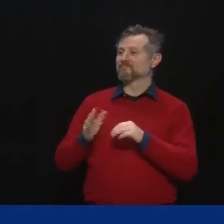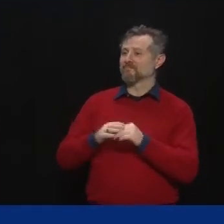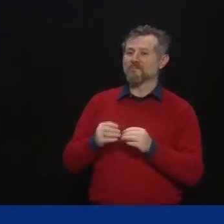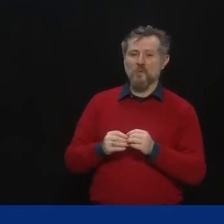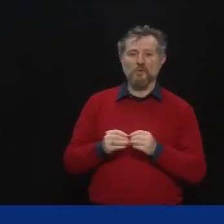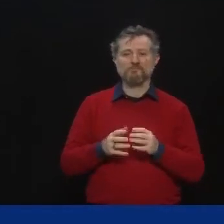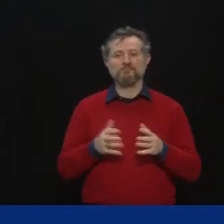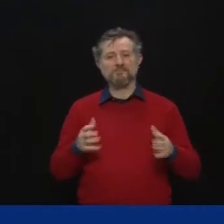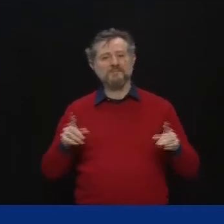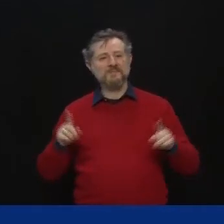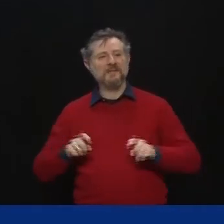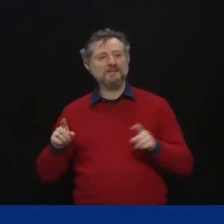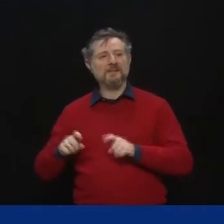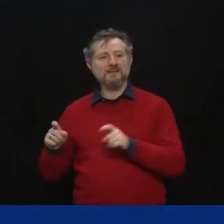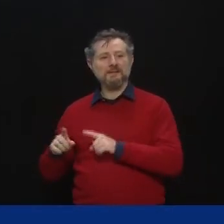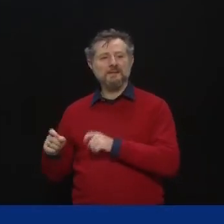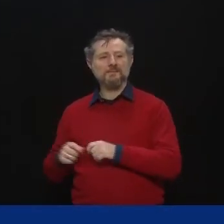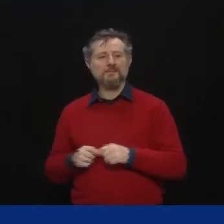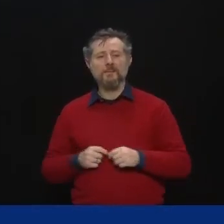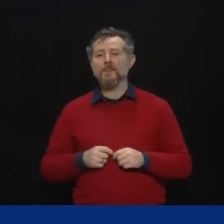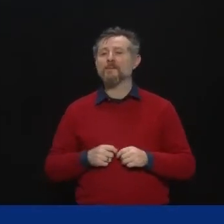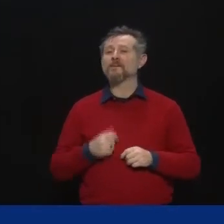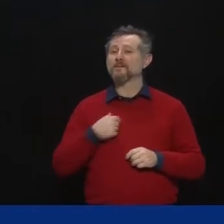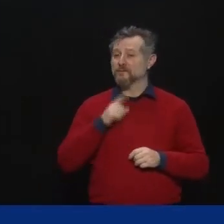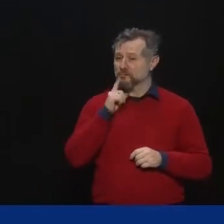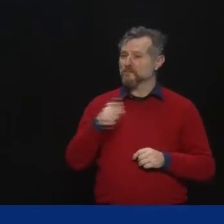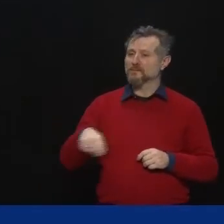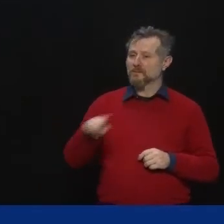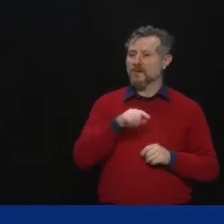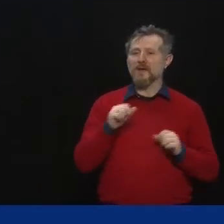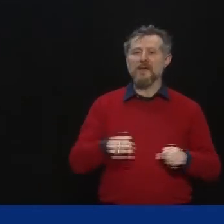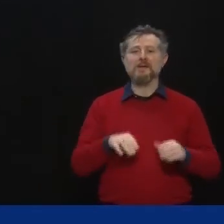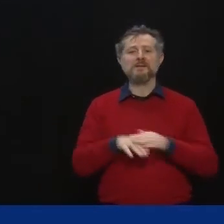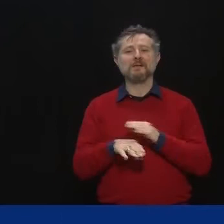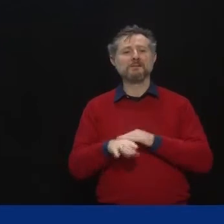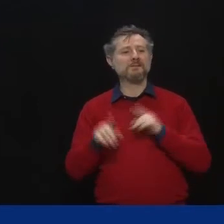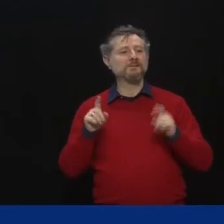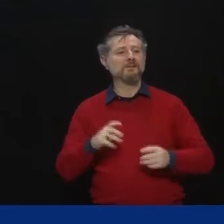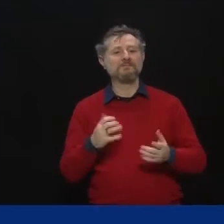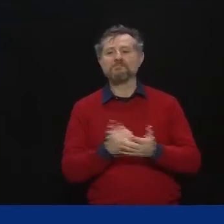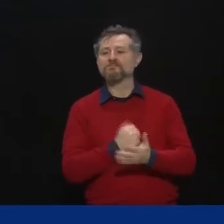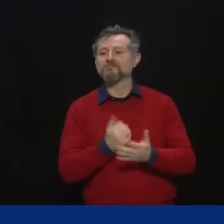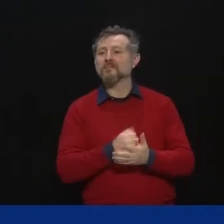I WANT TO TURN IT OVER TO THE ADDITIONAL -- COMMISSIONER TO GO THROUGH THE ADDITIONAL DETAILS.